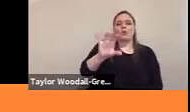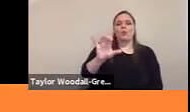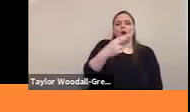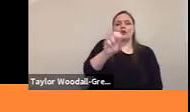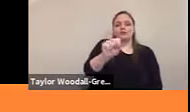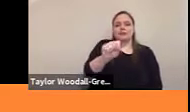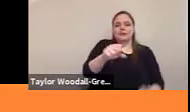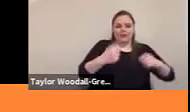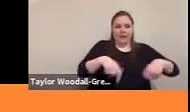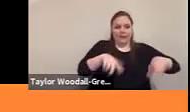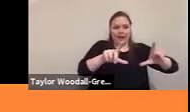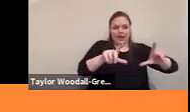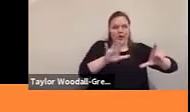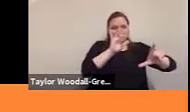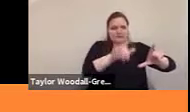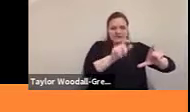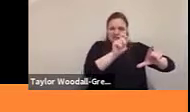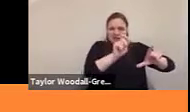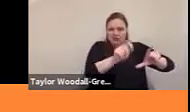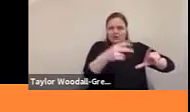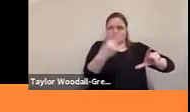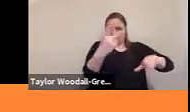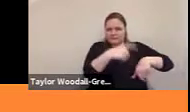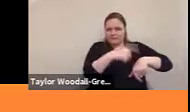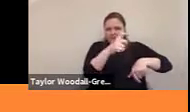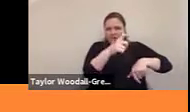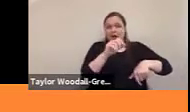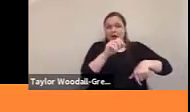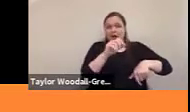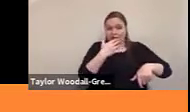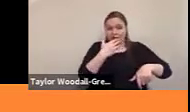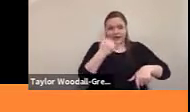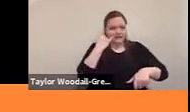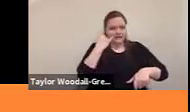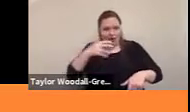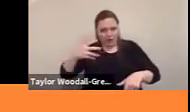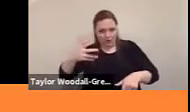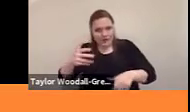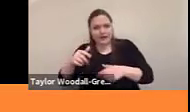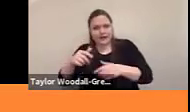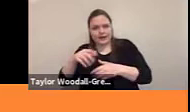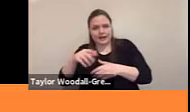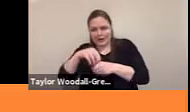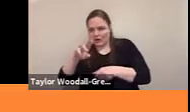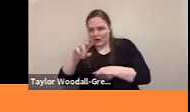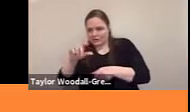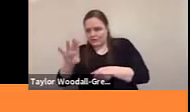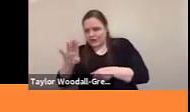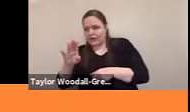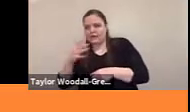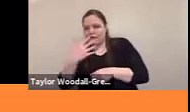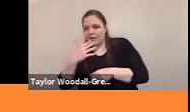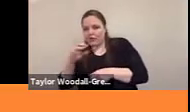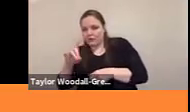and if it's not already in RGB mode for the color mode, just change that over even just temporarily,